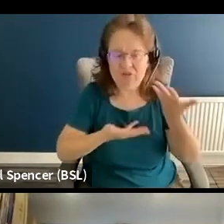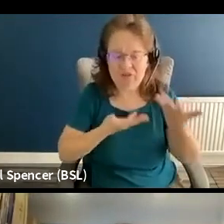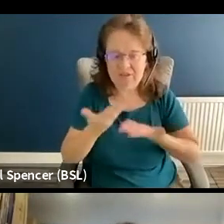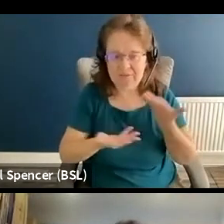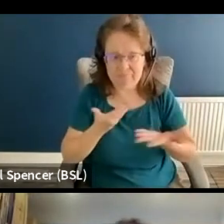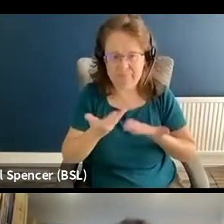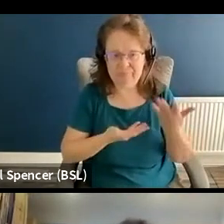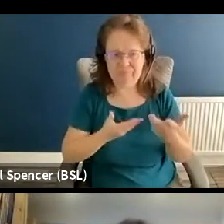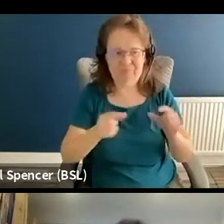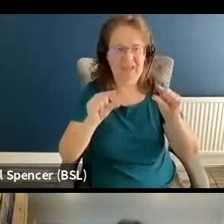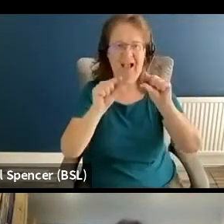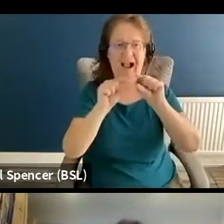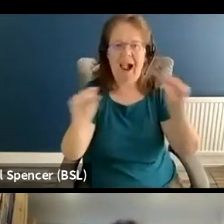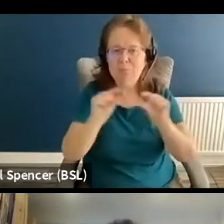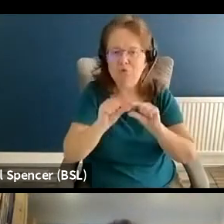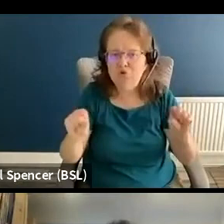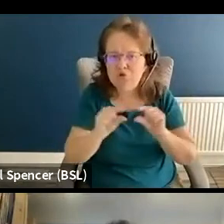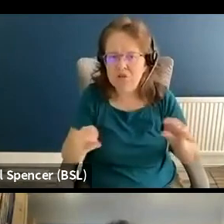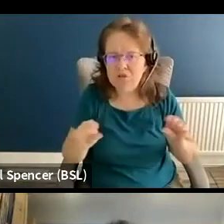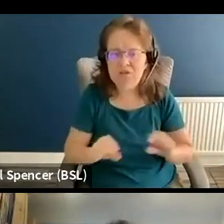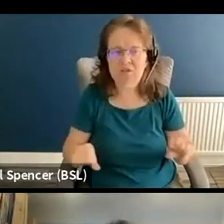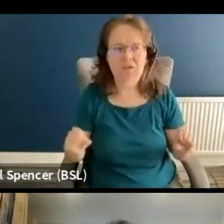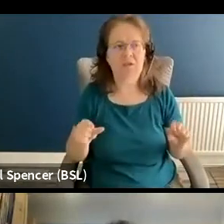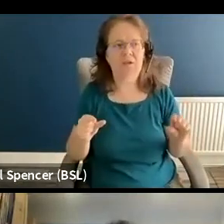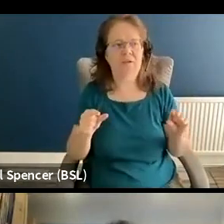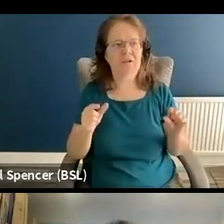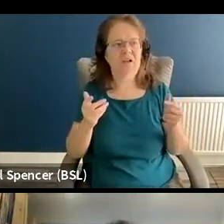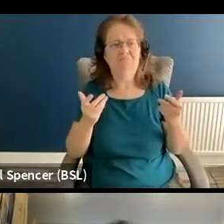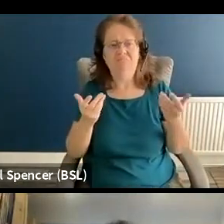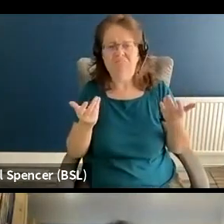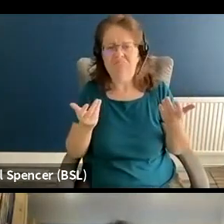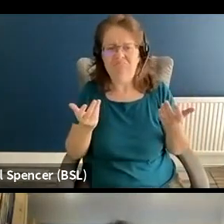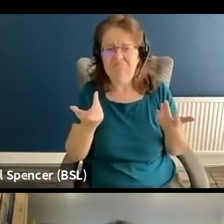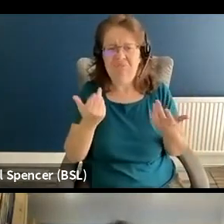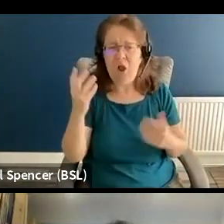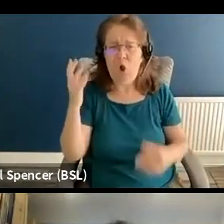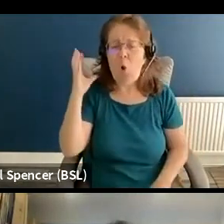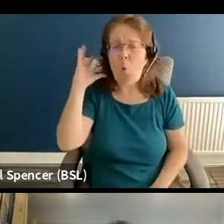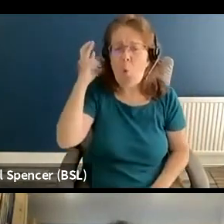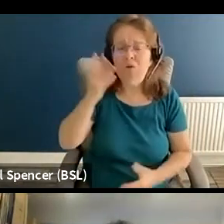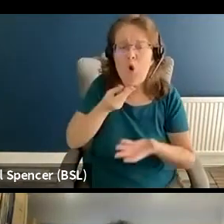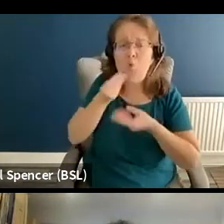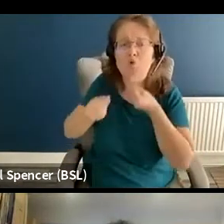captions Even if it's an audio description to something that is written.